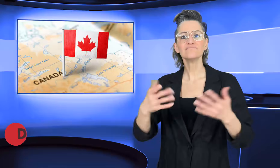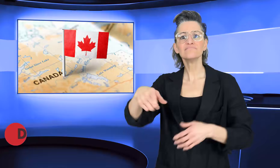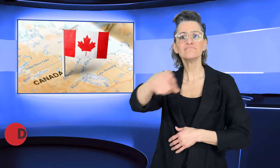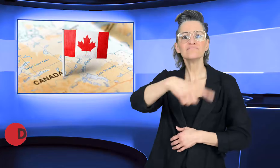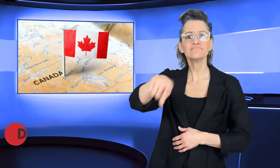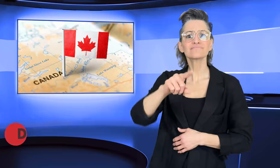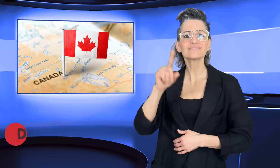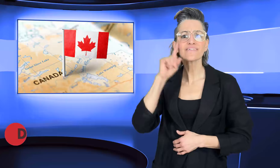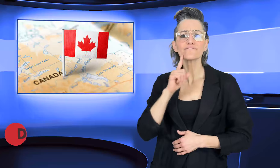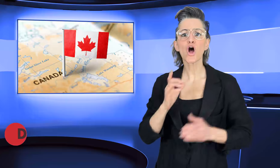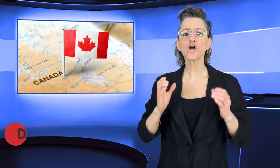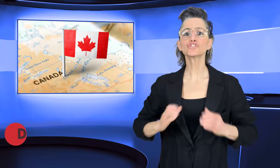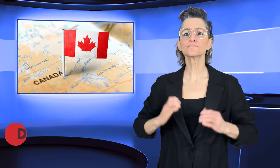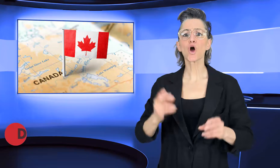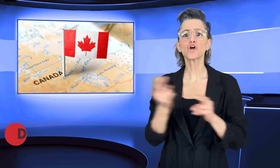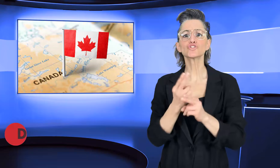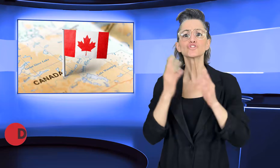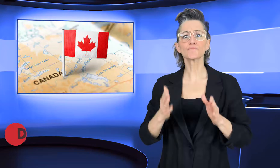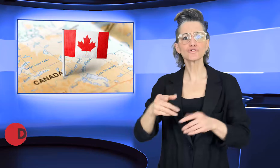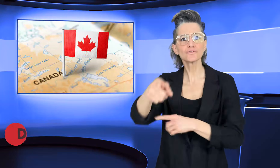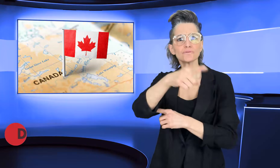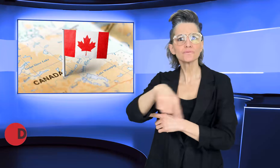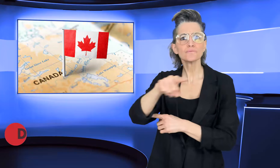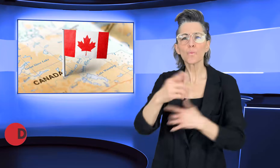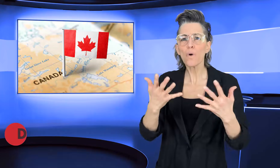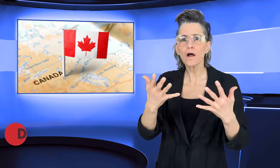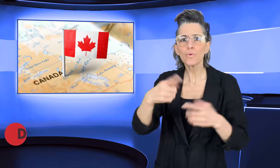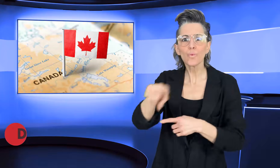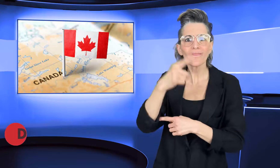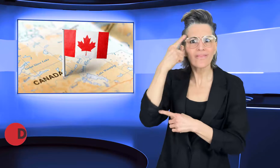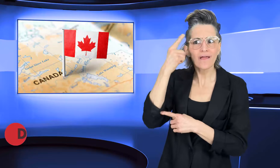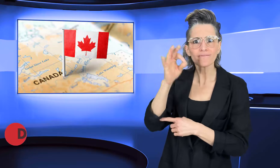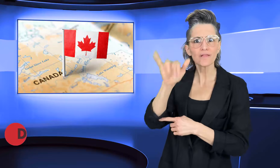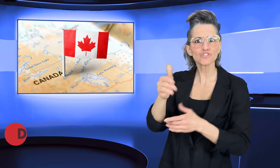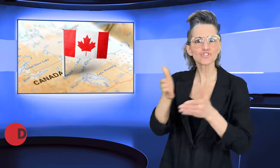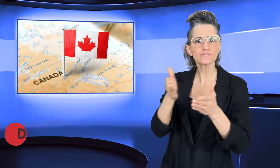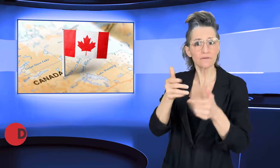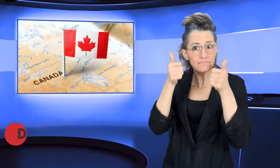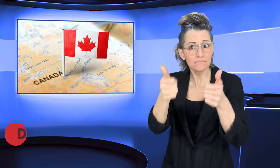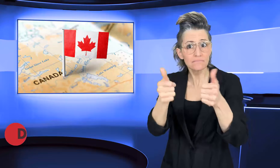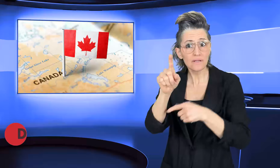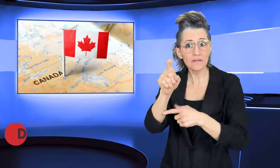What do Deaf customers think?